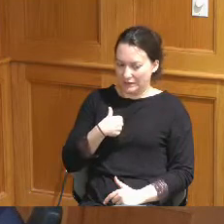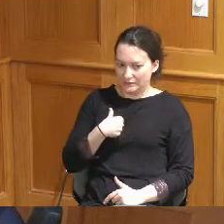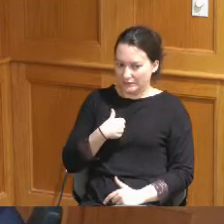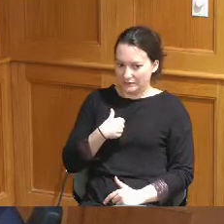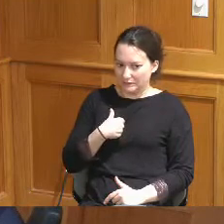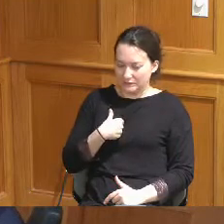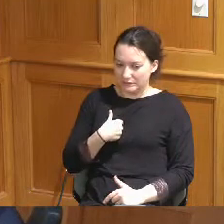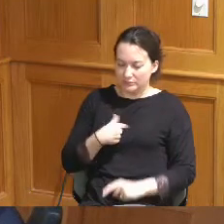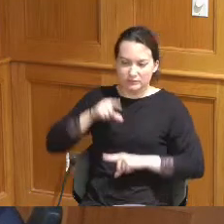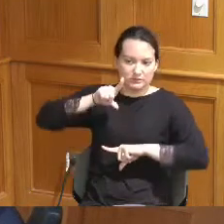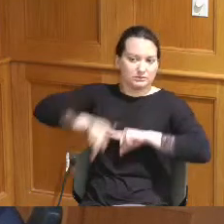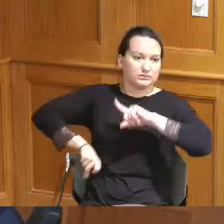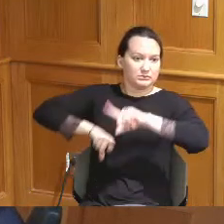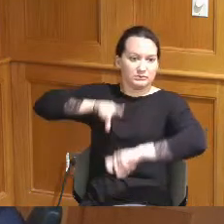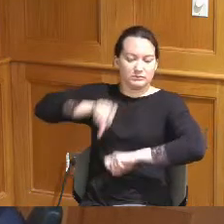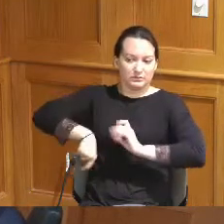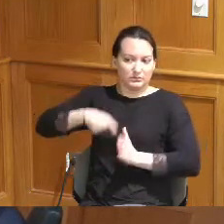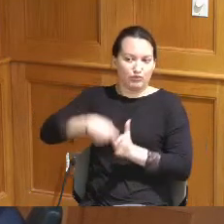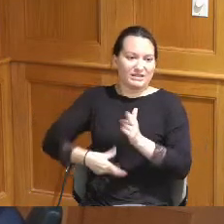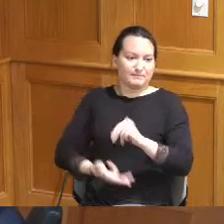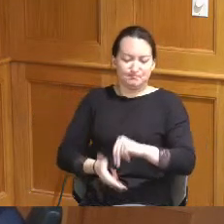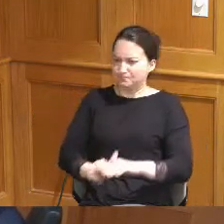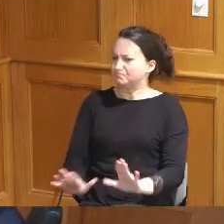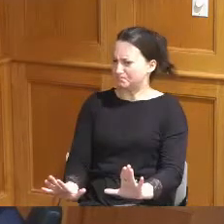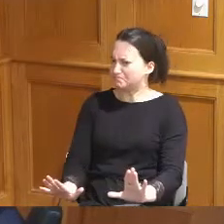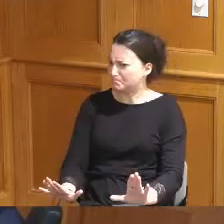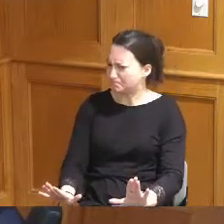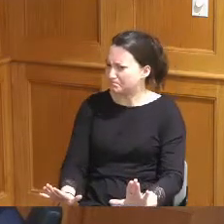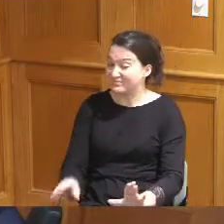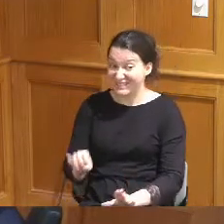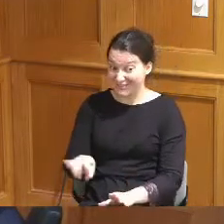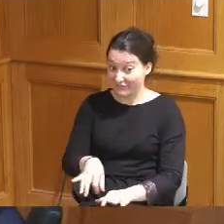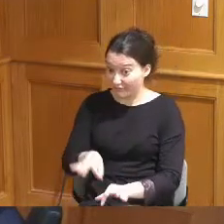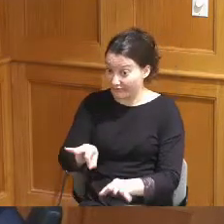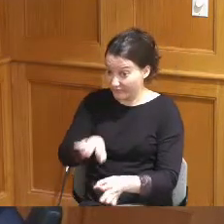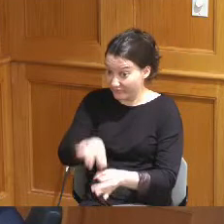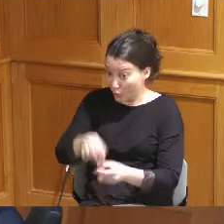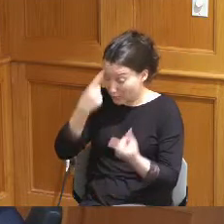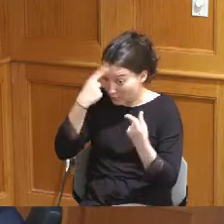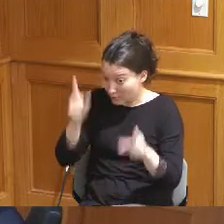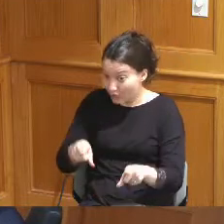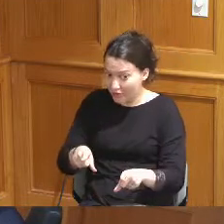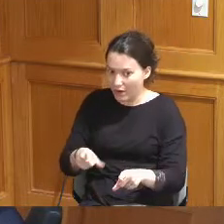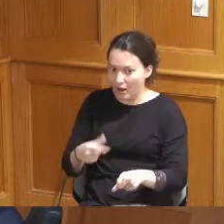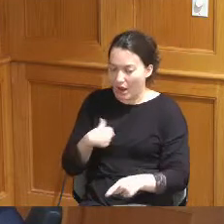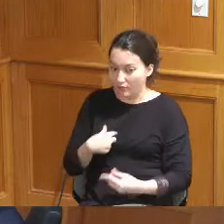questions about going up on the rates right no I so if I vote for this and my time is my hands tied